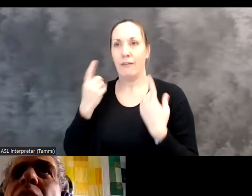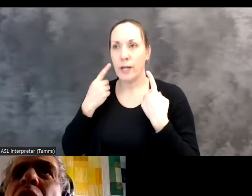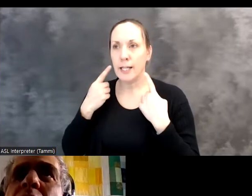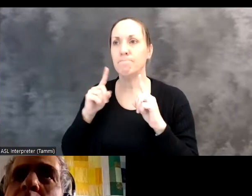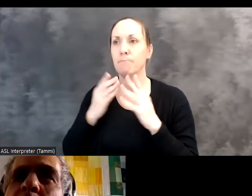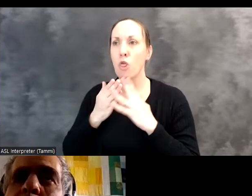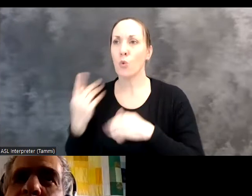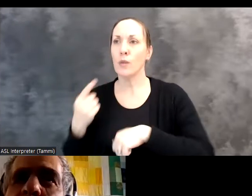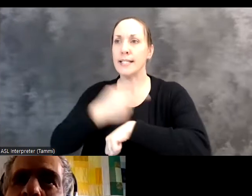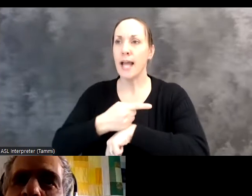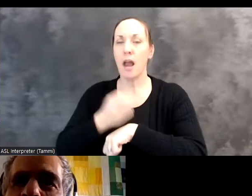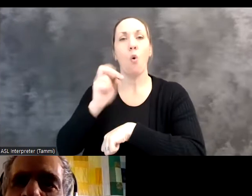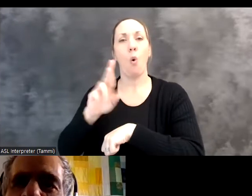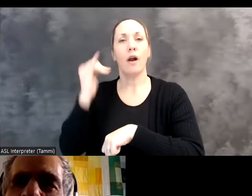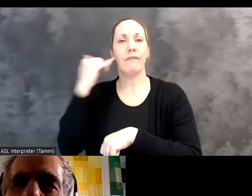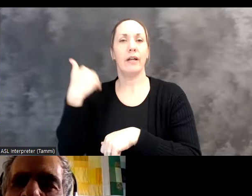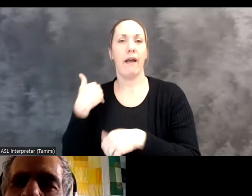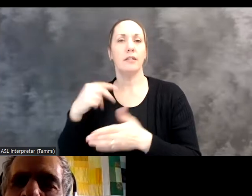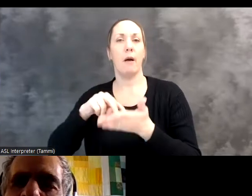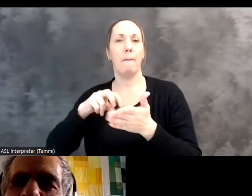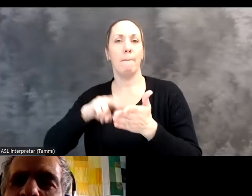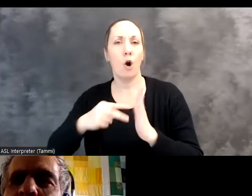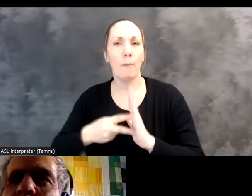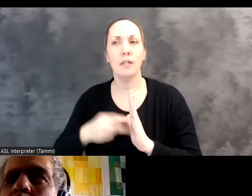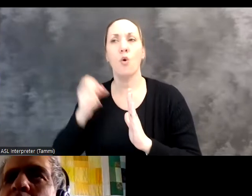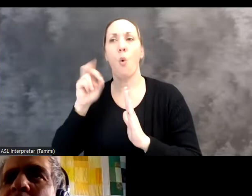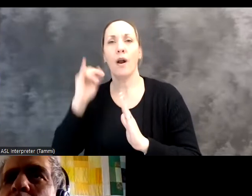just learn to engage with the world and do whatever, however weird it is,